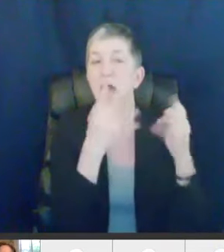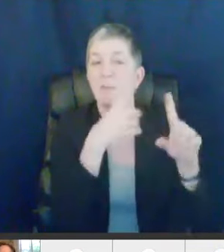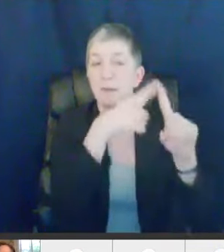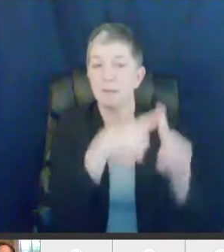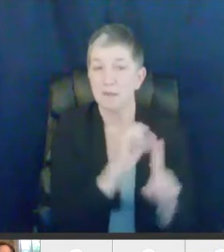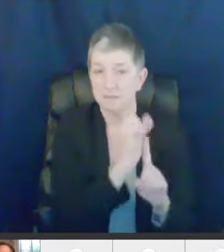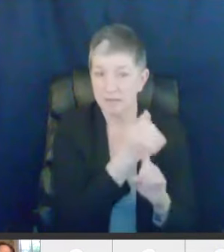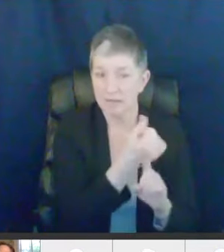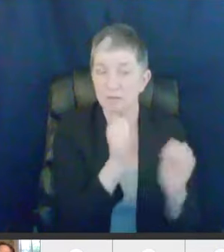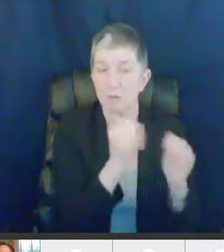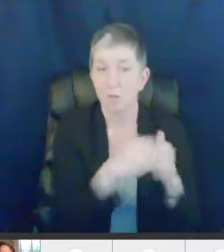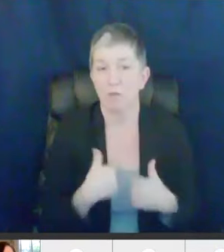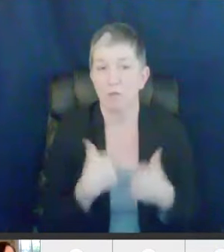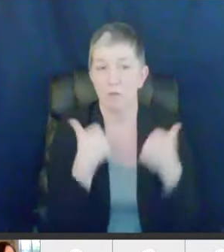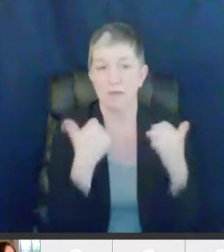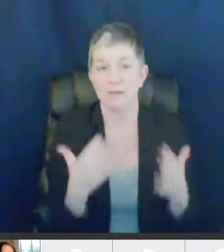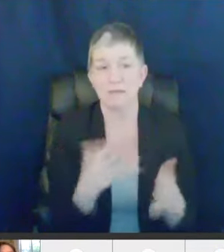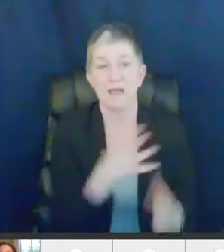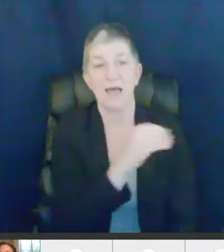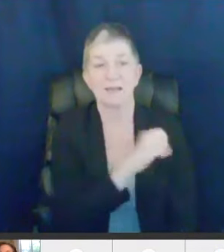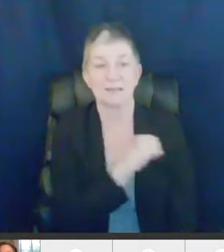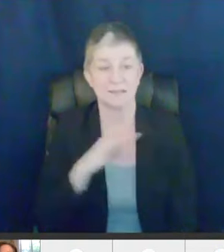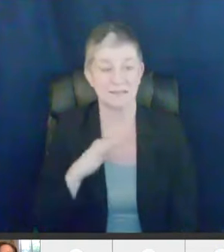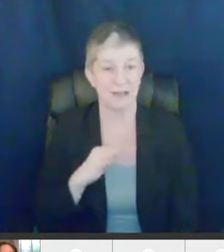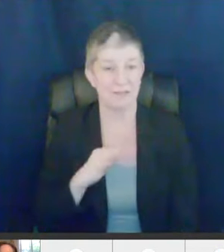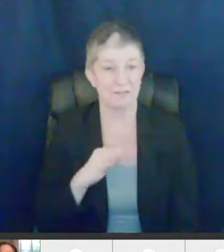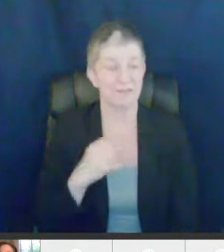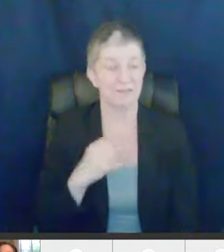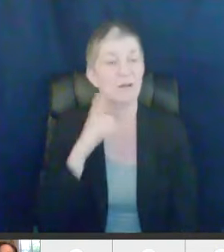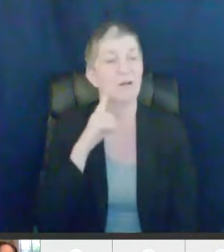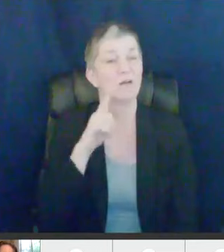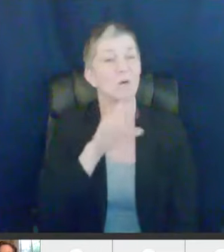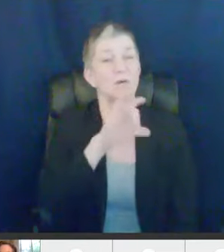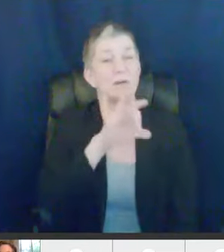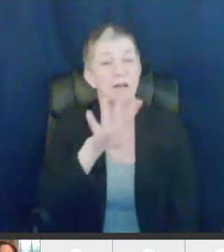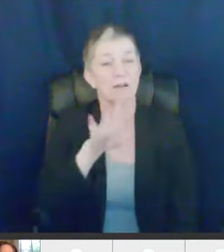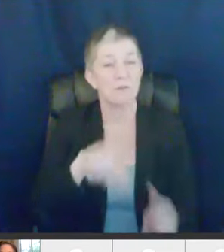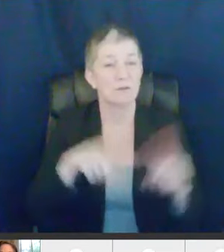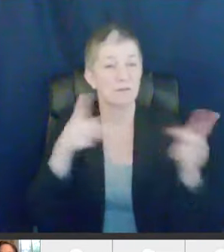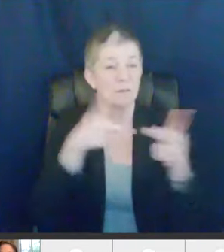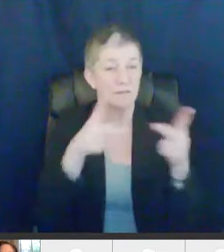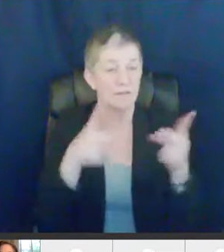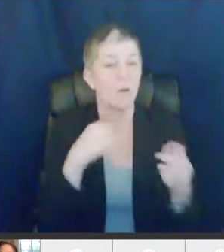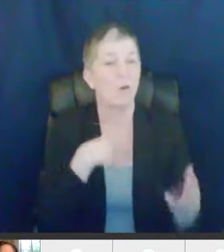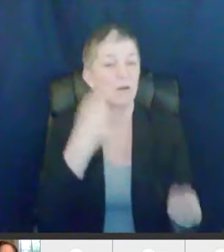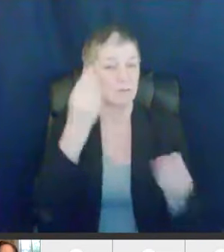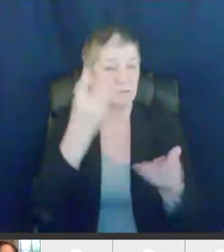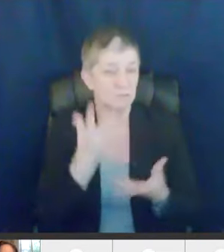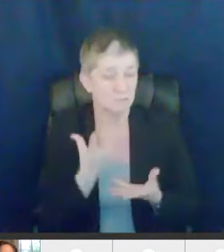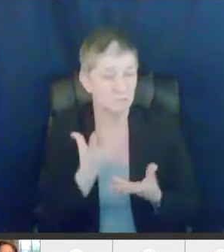residents and staff in 94 facilities that have reported positive cases to us